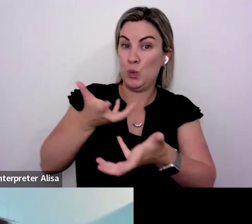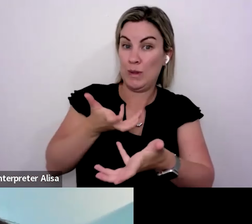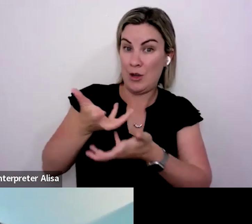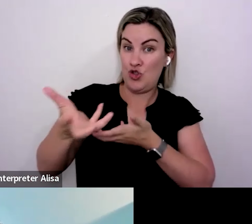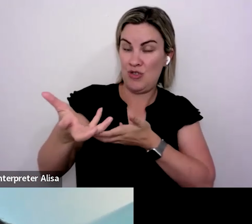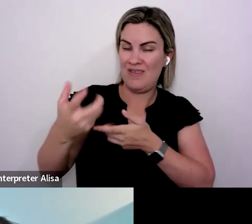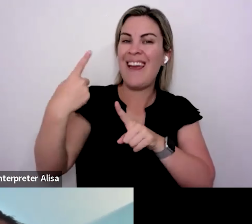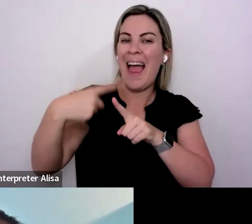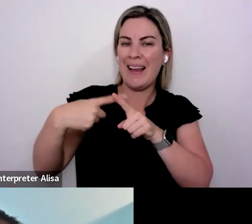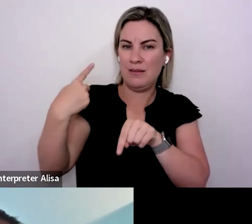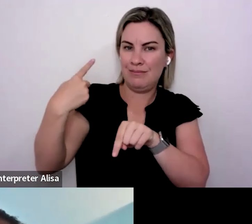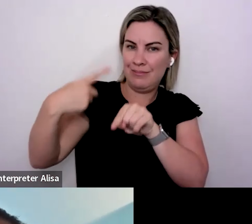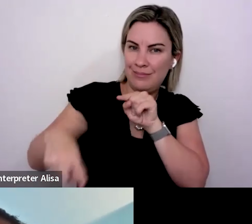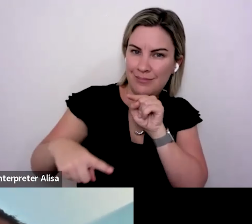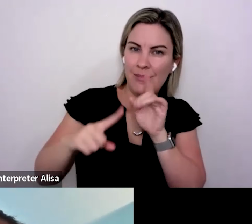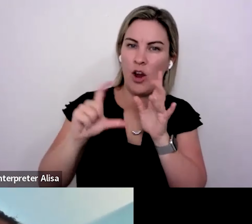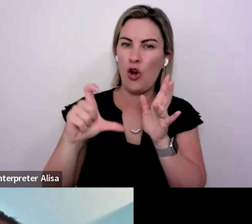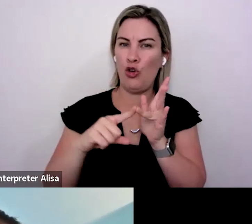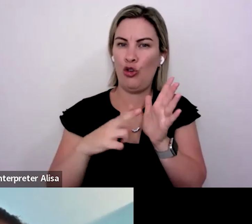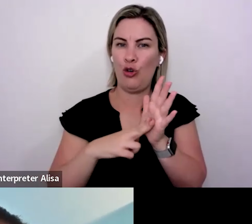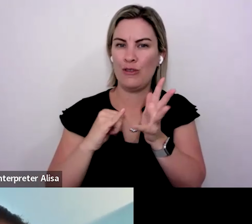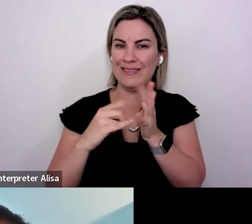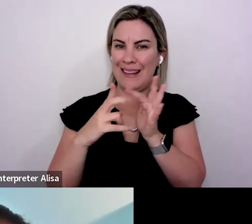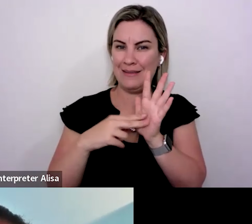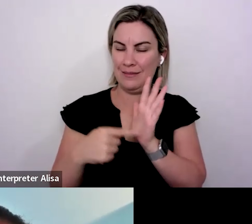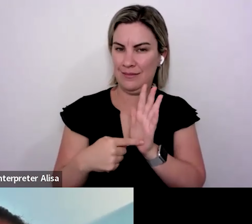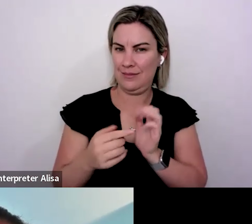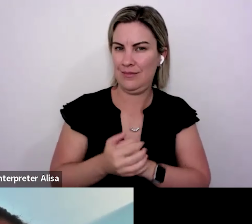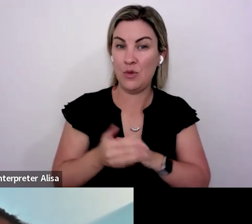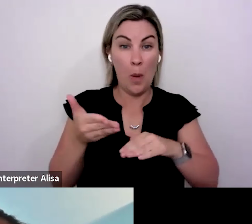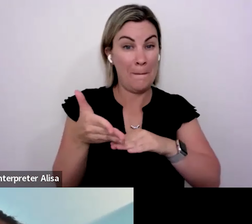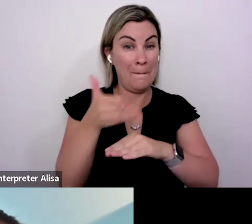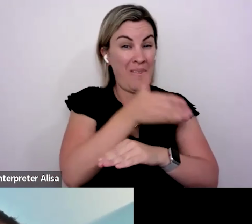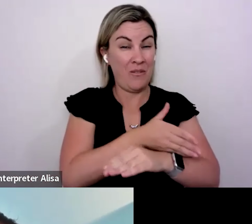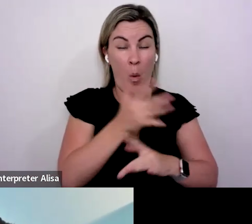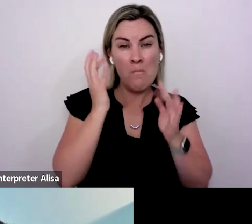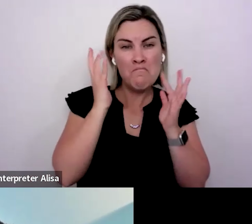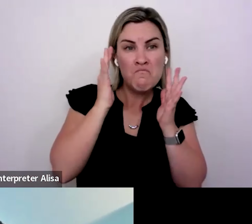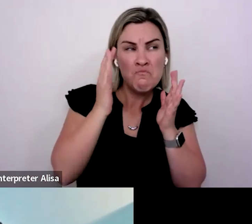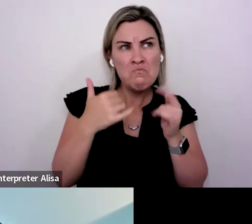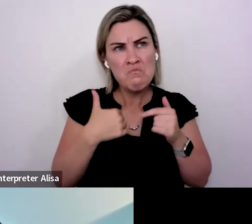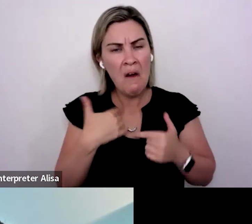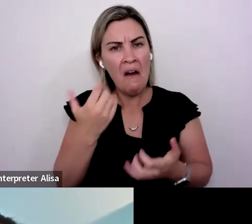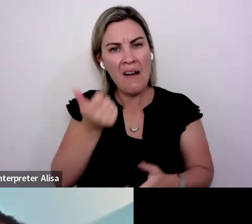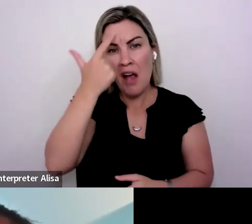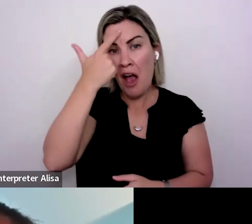So, even before the thought of an idea of a project, if you are wanting to engage and collaborate